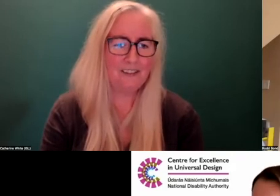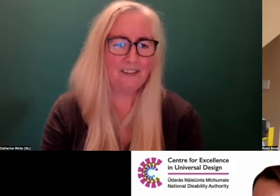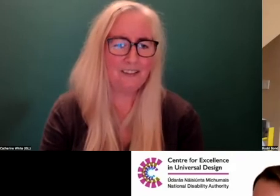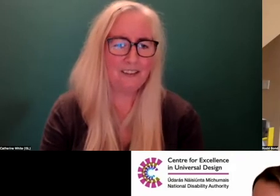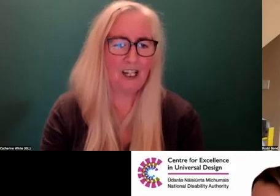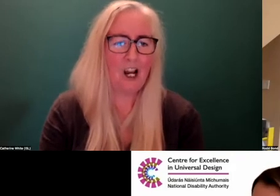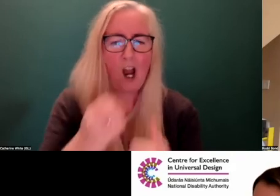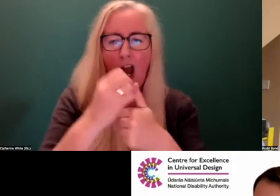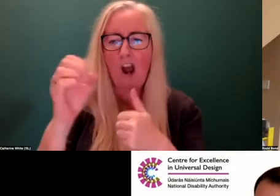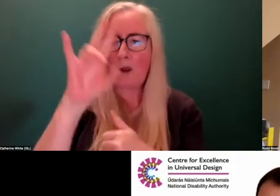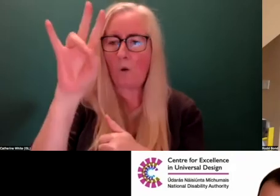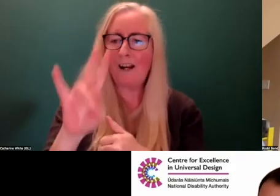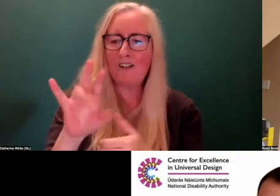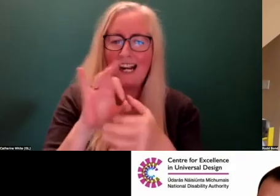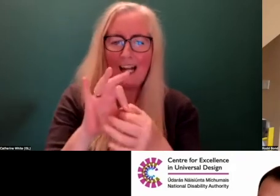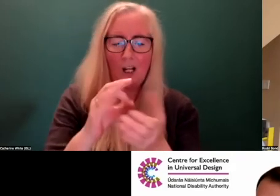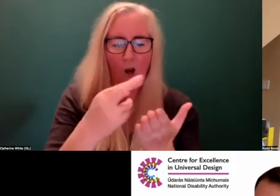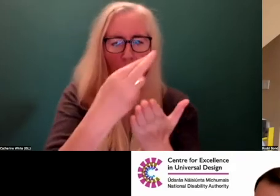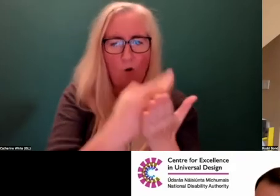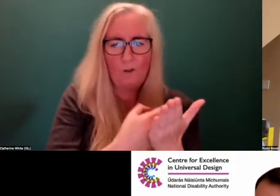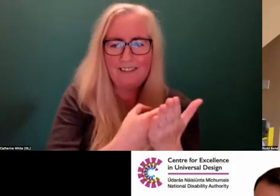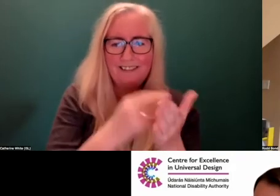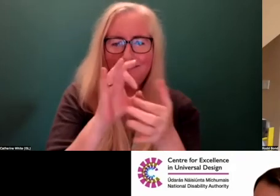A question that's more related, I suppose to regulation and the context in